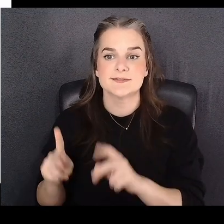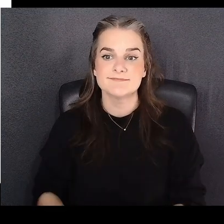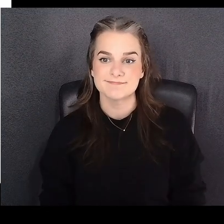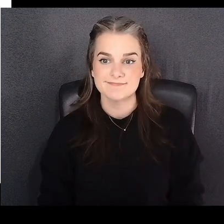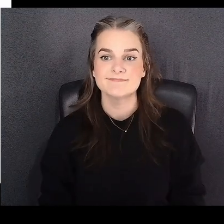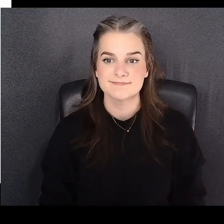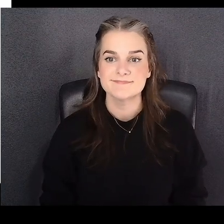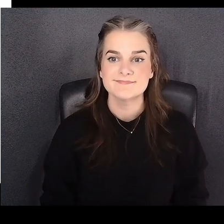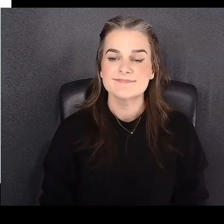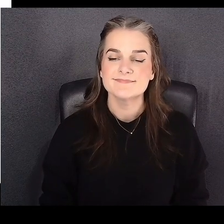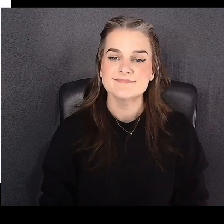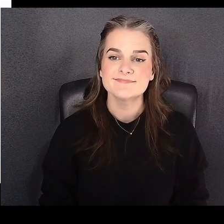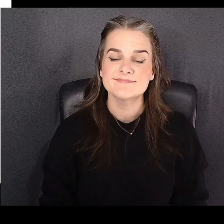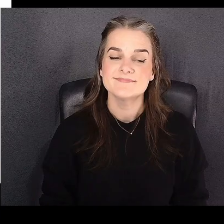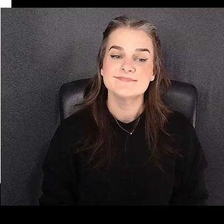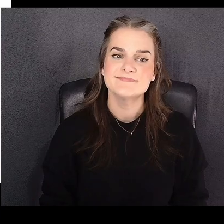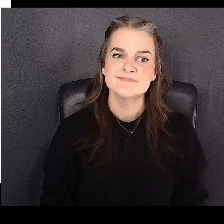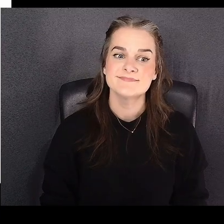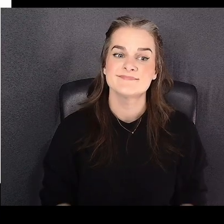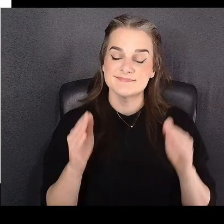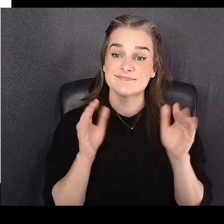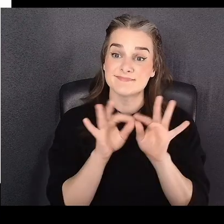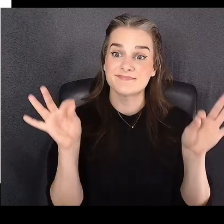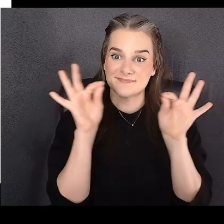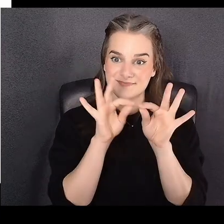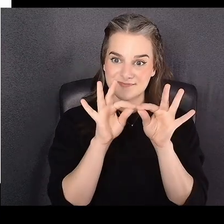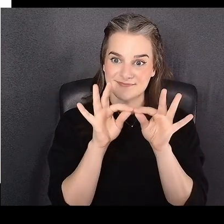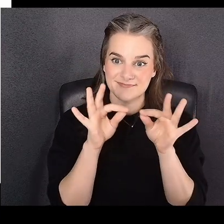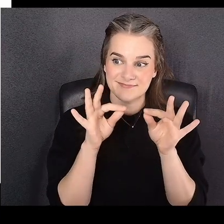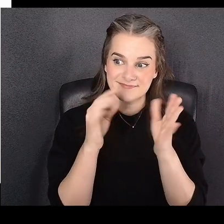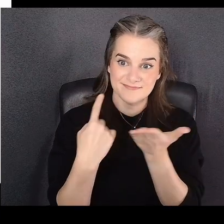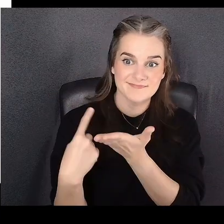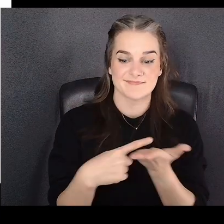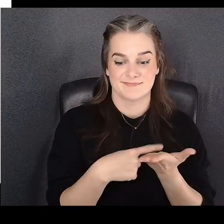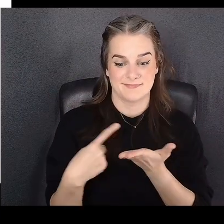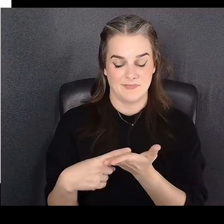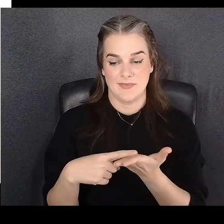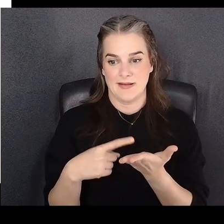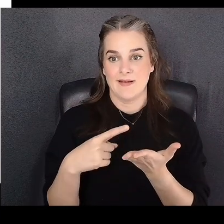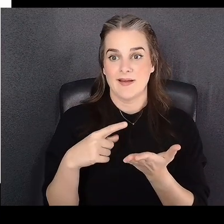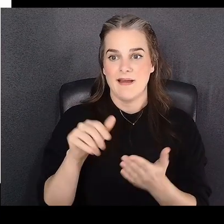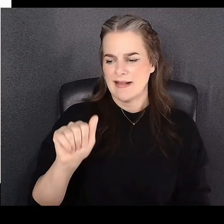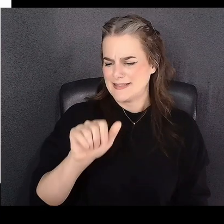So just important things to talk about. What is assistive technology? We really jumped in without even saying anything about it.